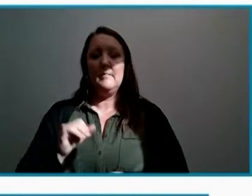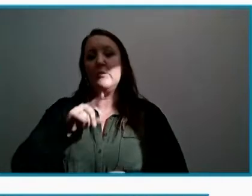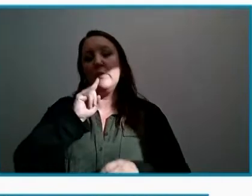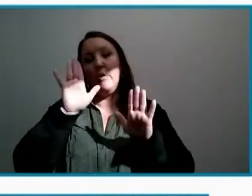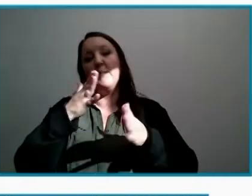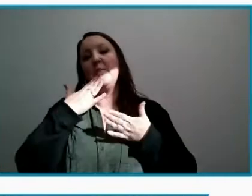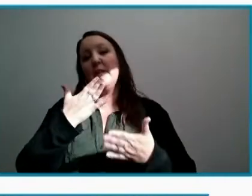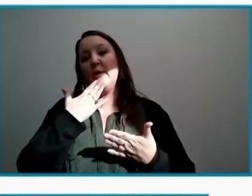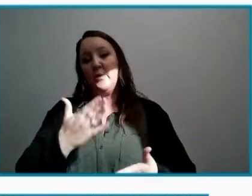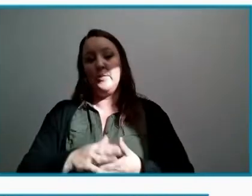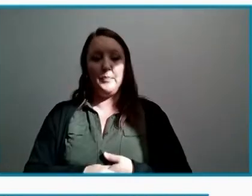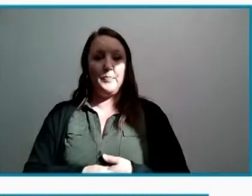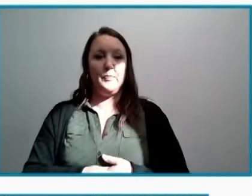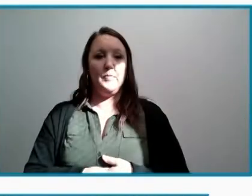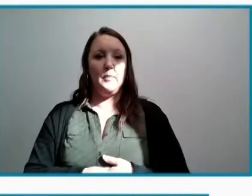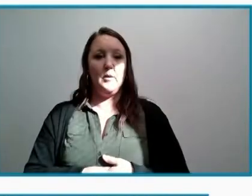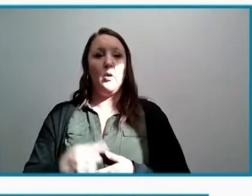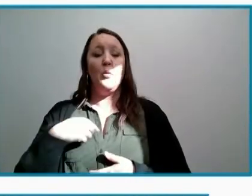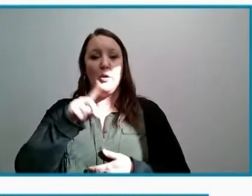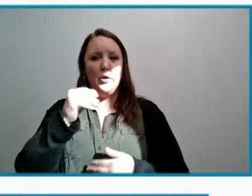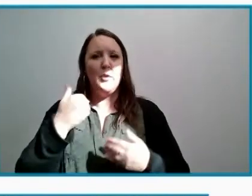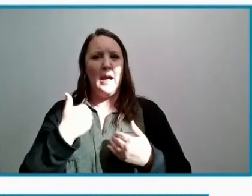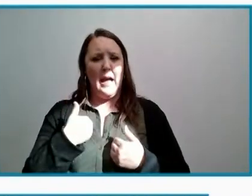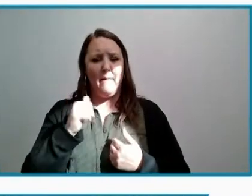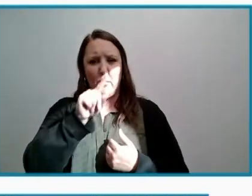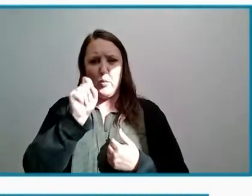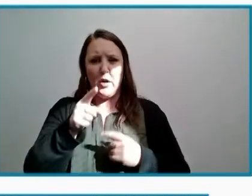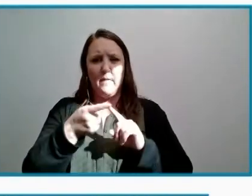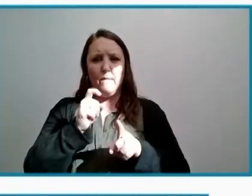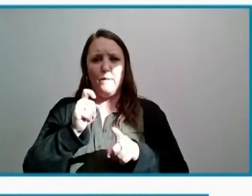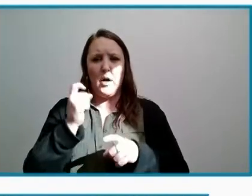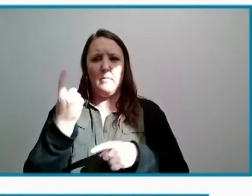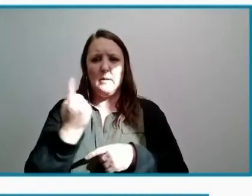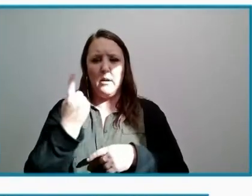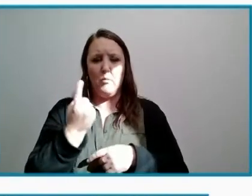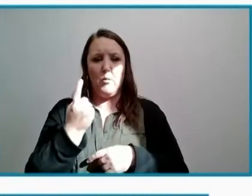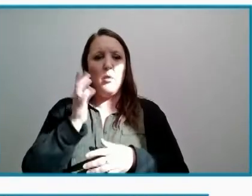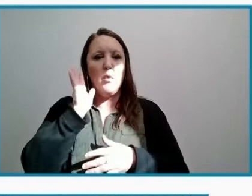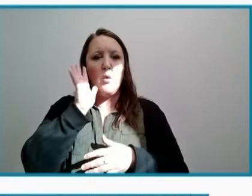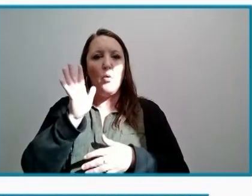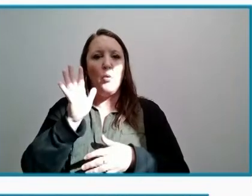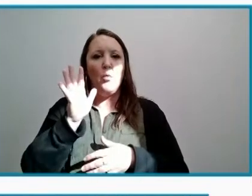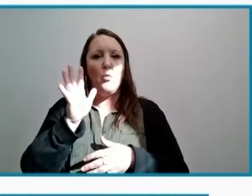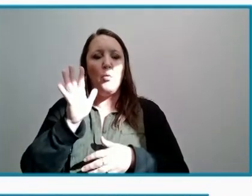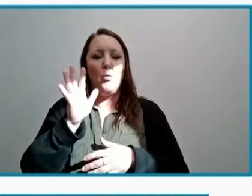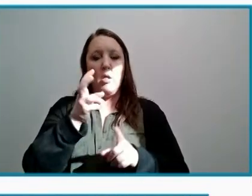And we do have a question from the audience, so we will flip over to that and then we'll come back to some more questions